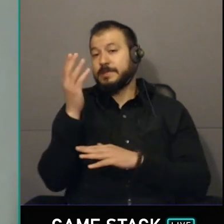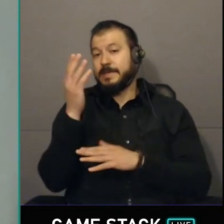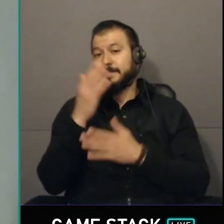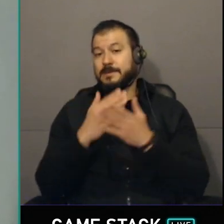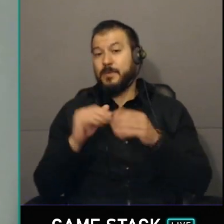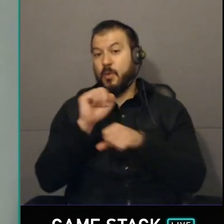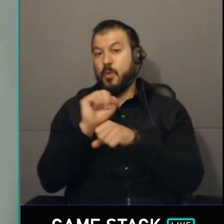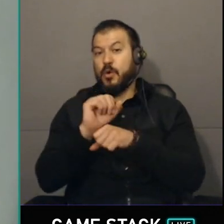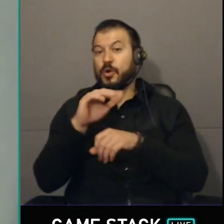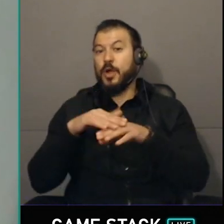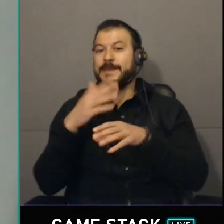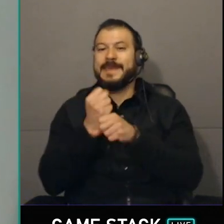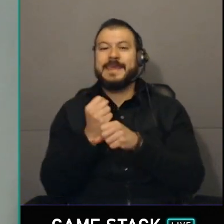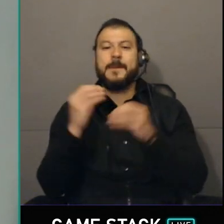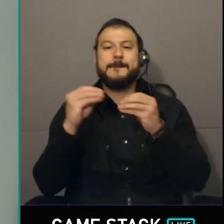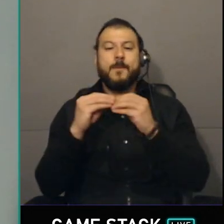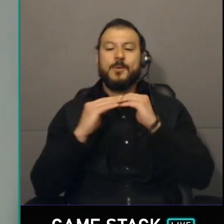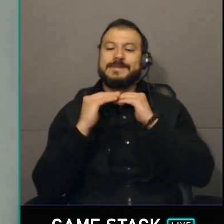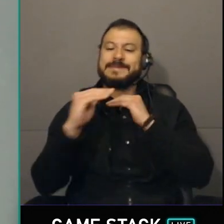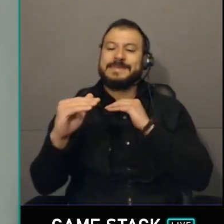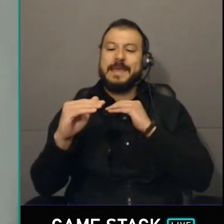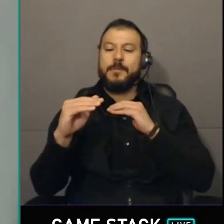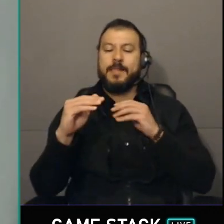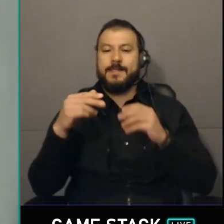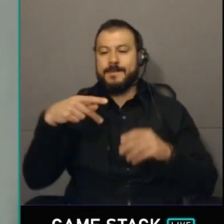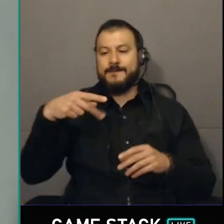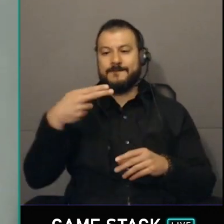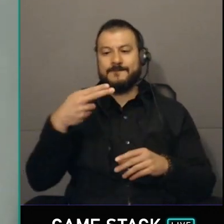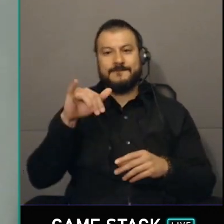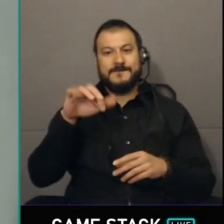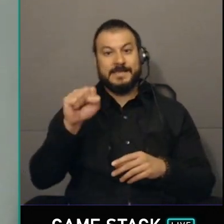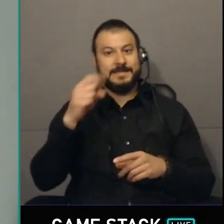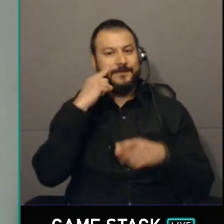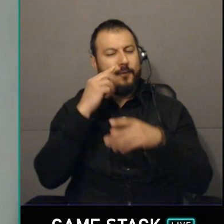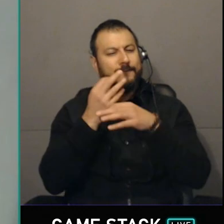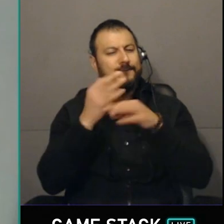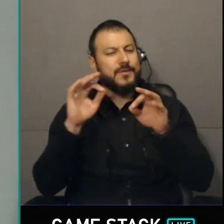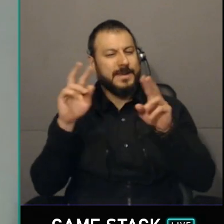getting more stable physics for free. In other words, we want to create a stable stack